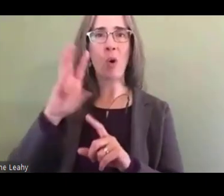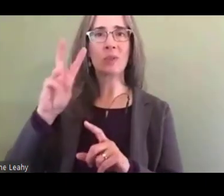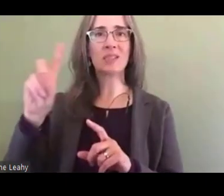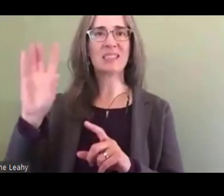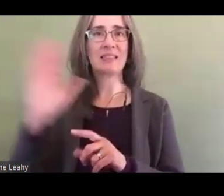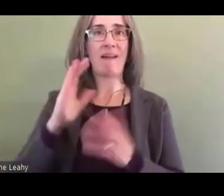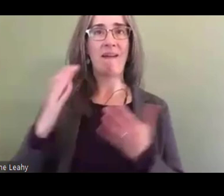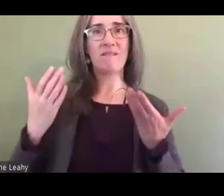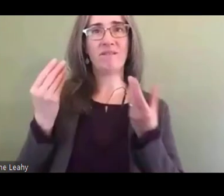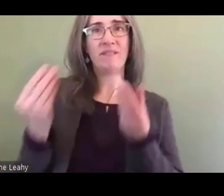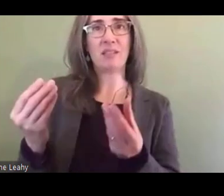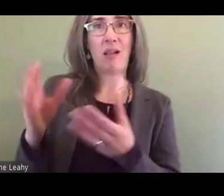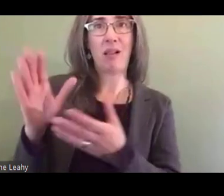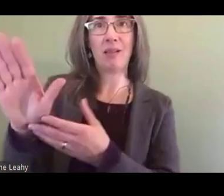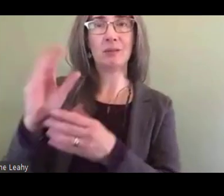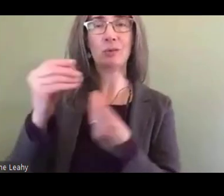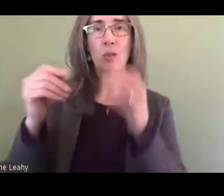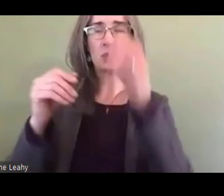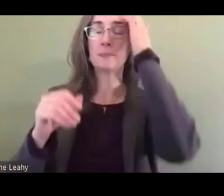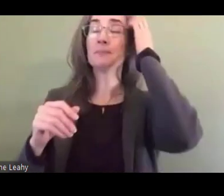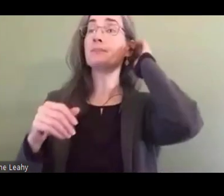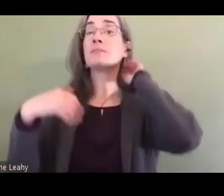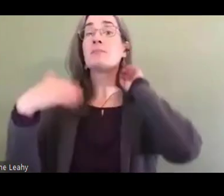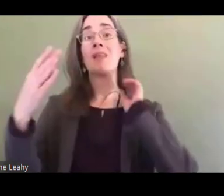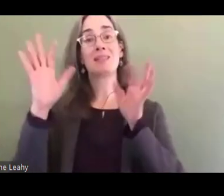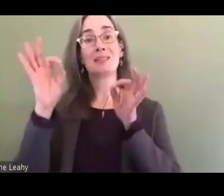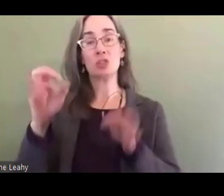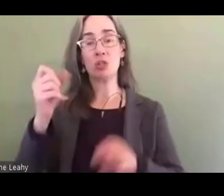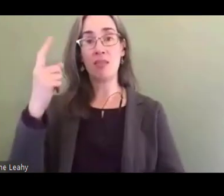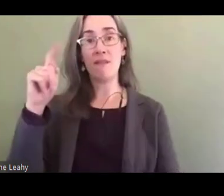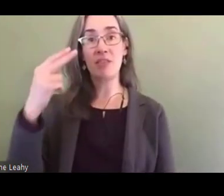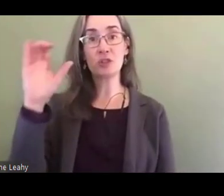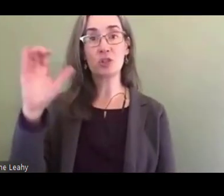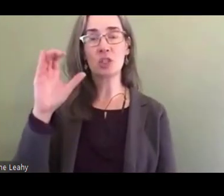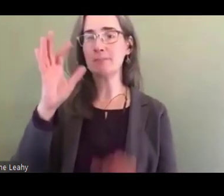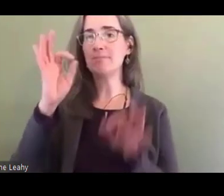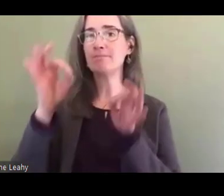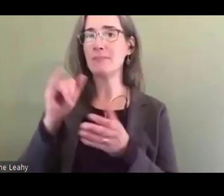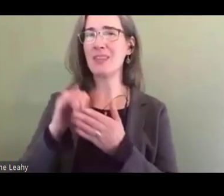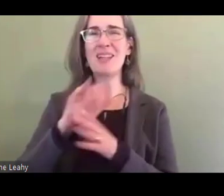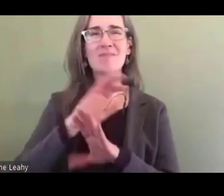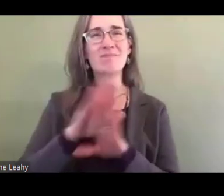In their decision, the 11th Circuit ruled that although inaccessibility online can be